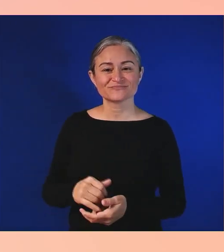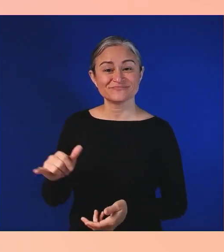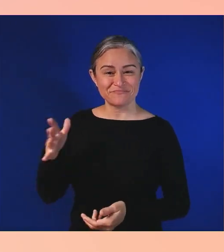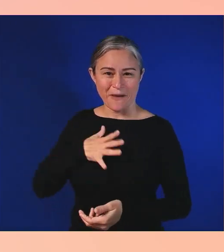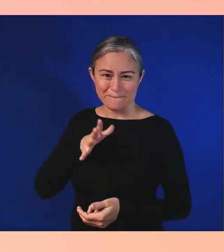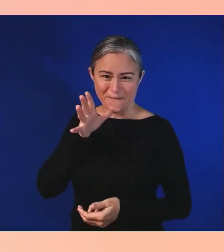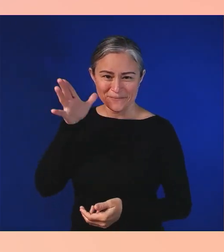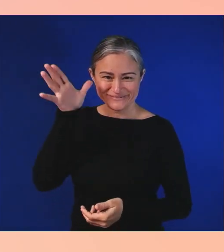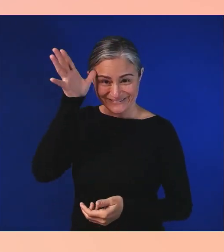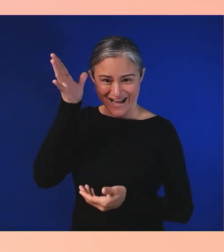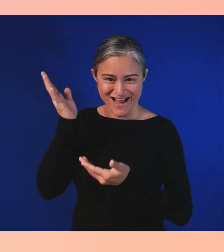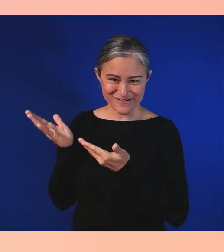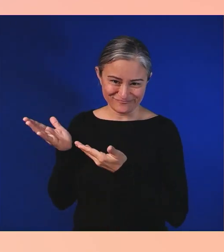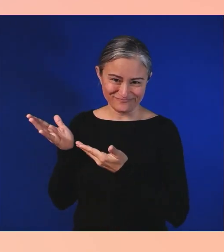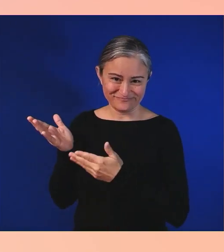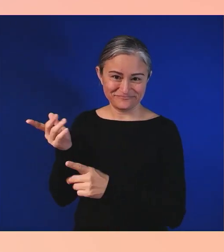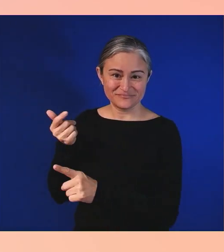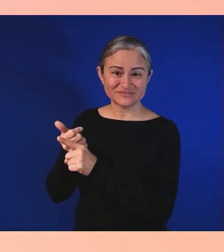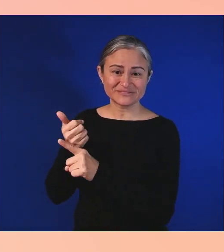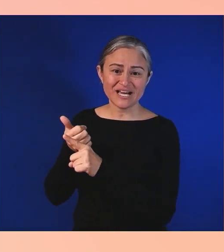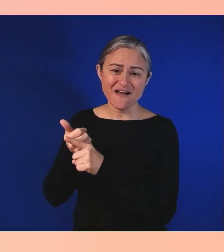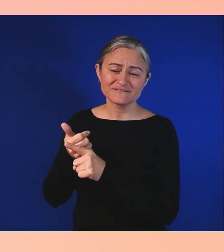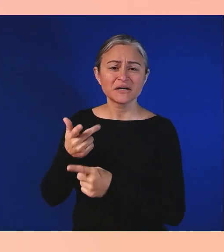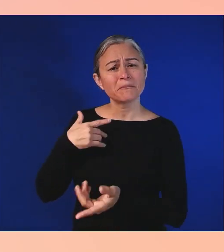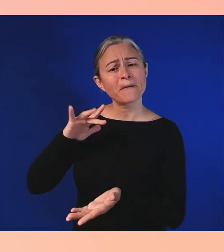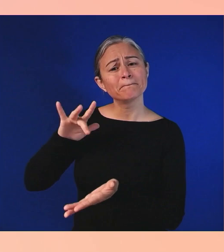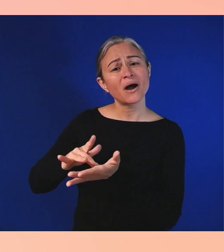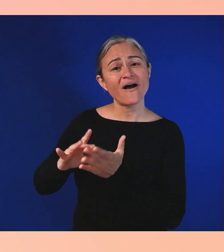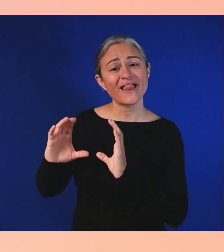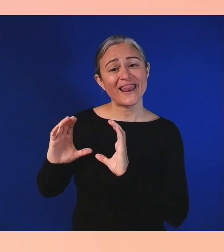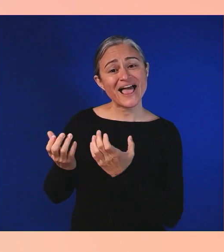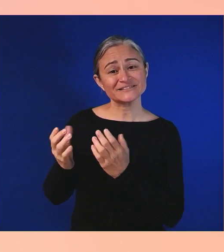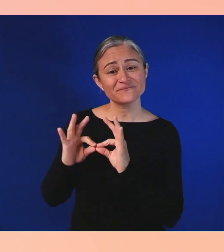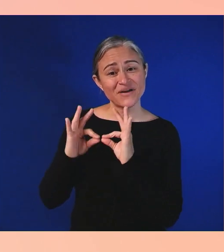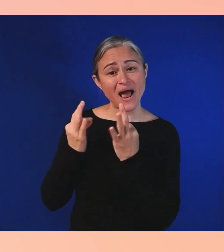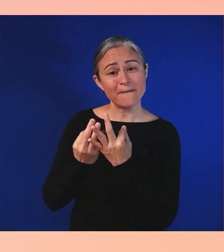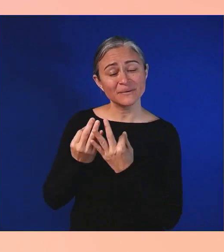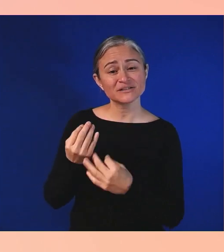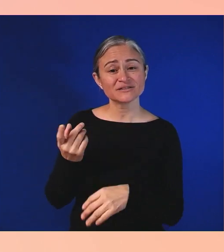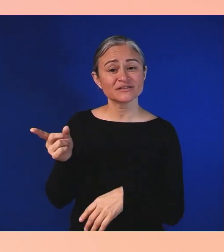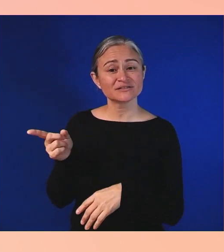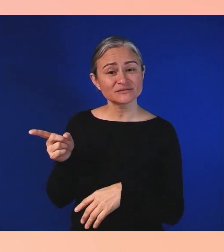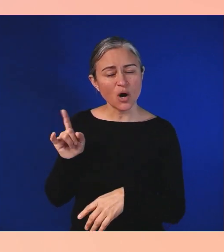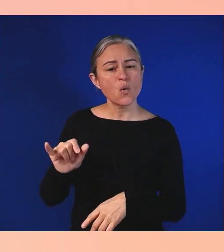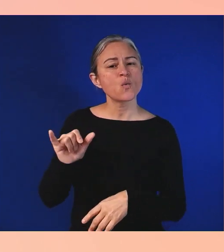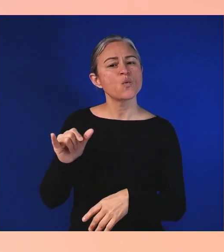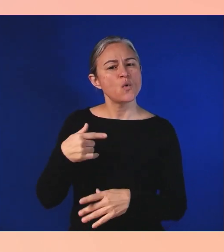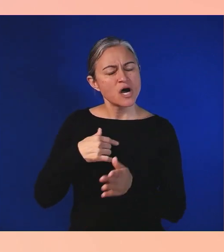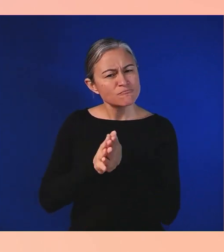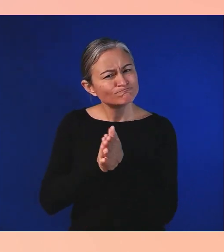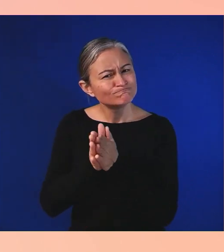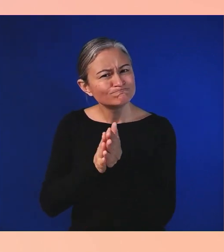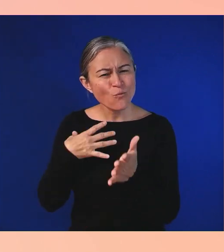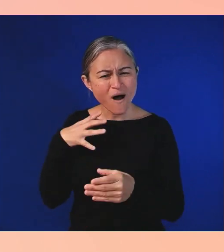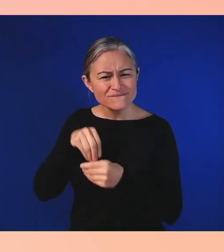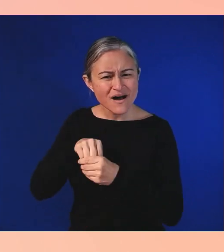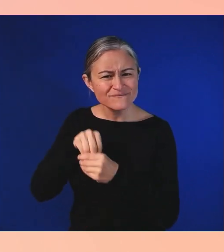Guess what? As I trusted the technology, it give the answers to my queries.